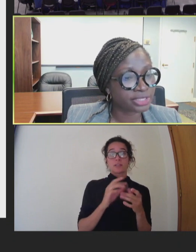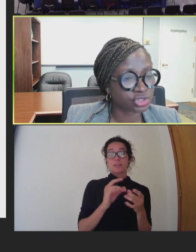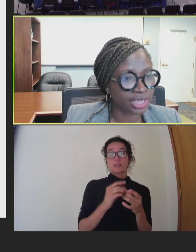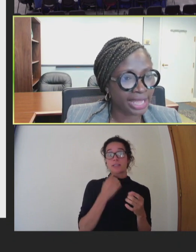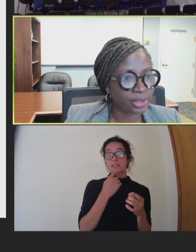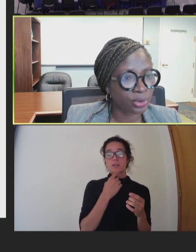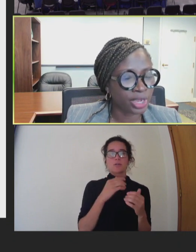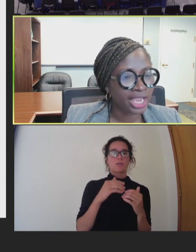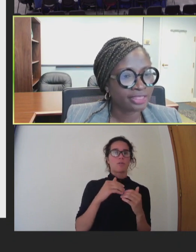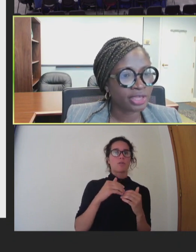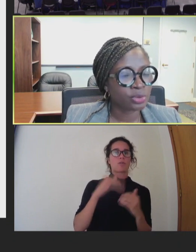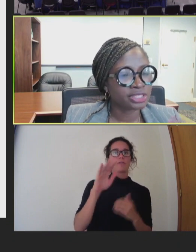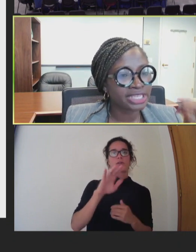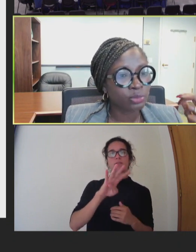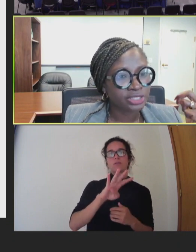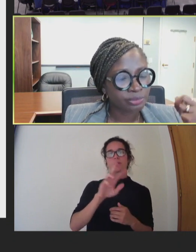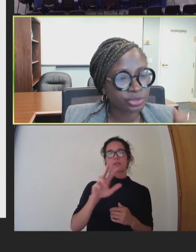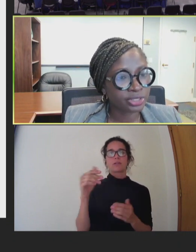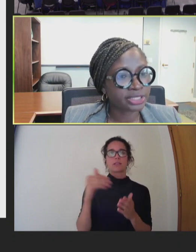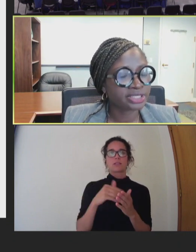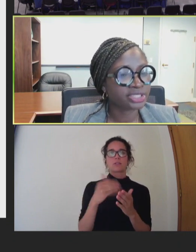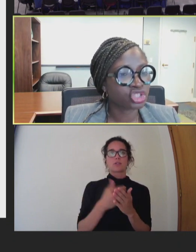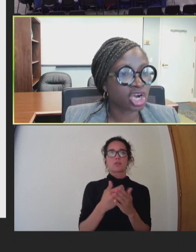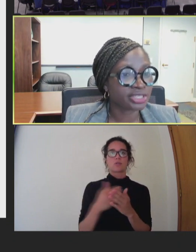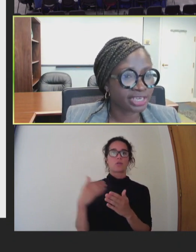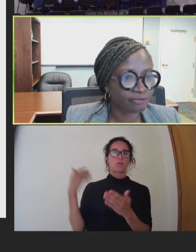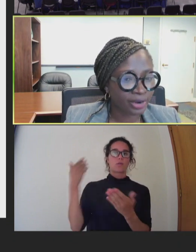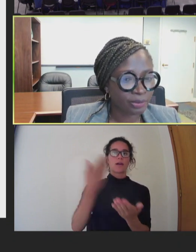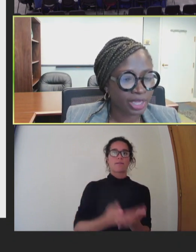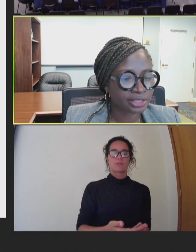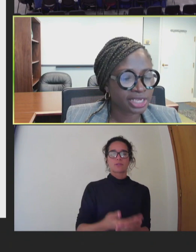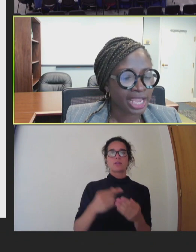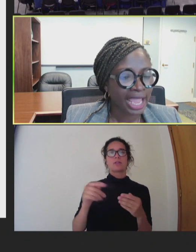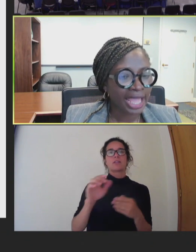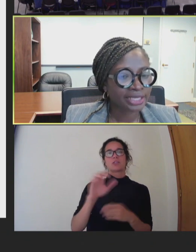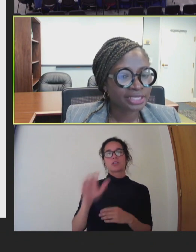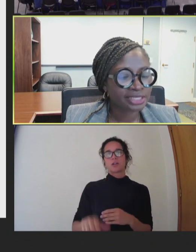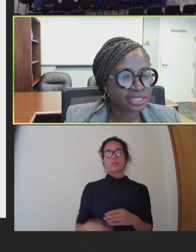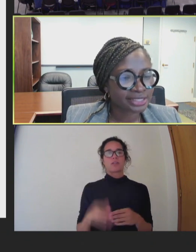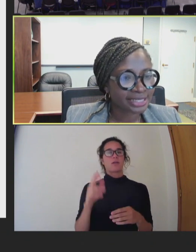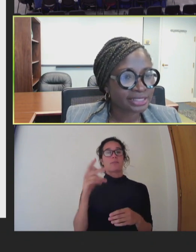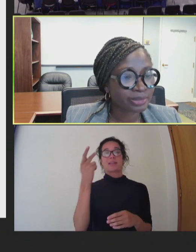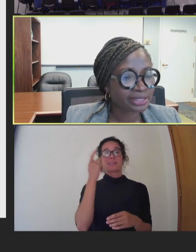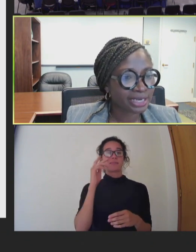in Chicago. There was -- it was a politically charged environment. And this is a sentiment